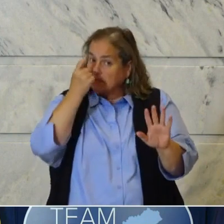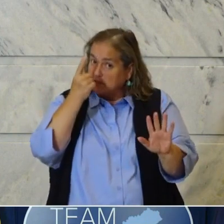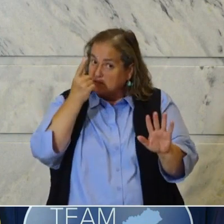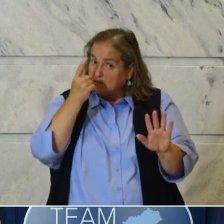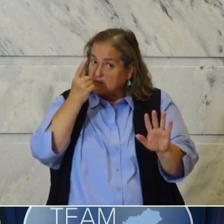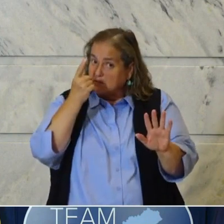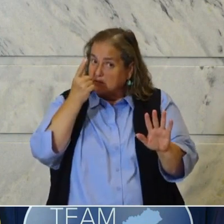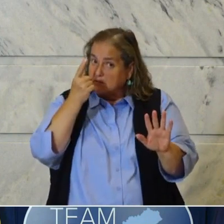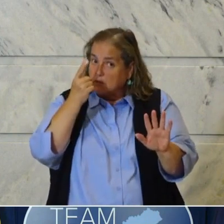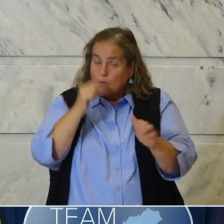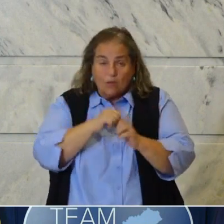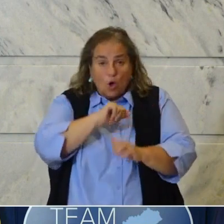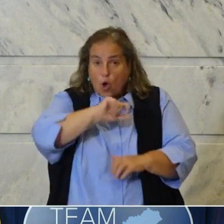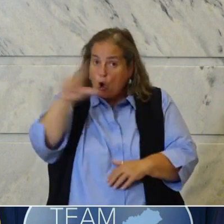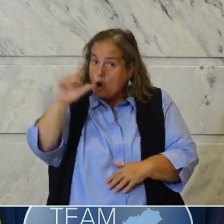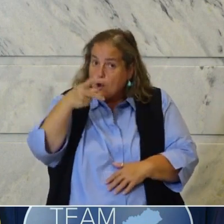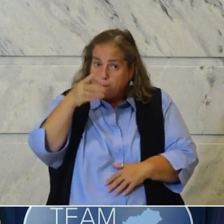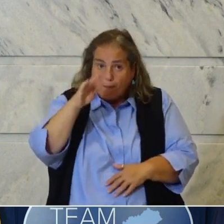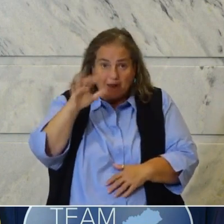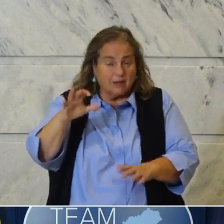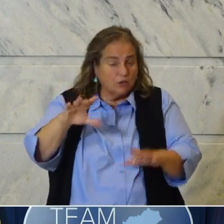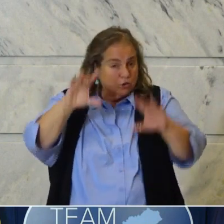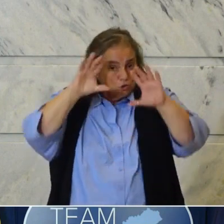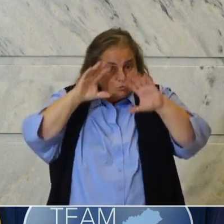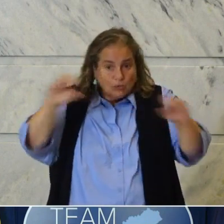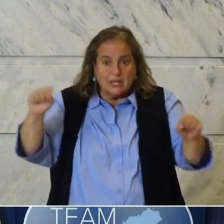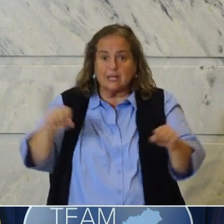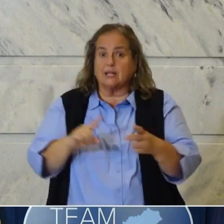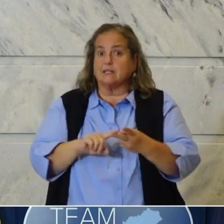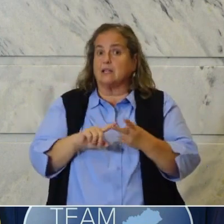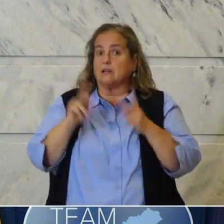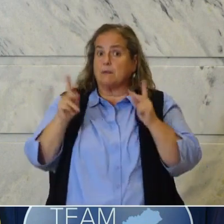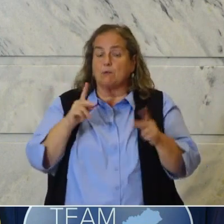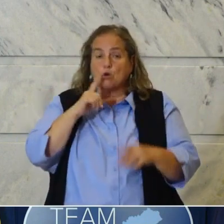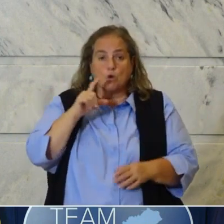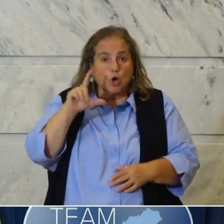the public for the superintendent's, for the folks who are coaches for the